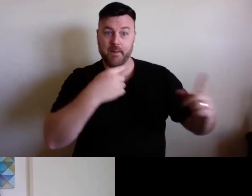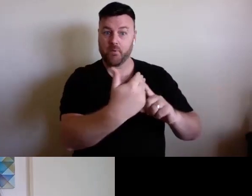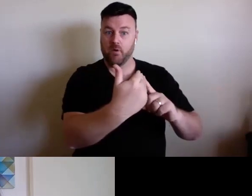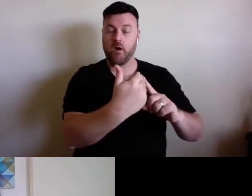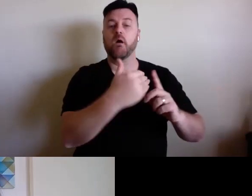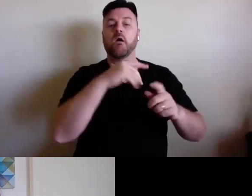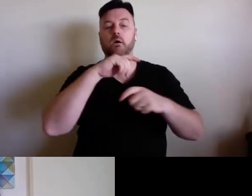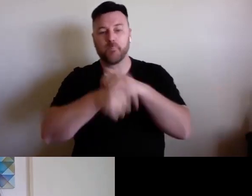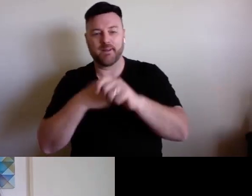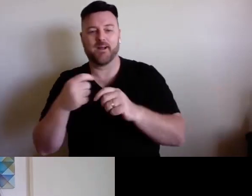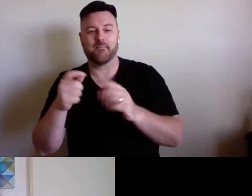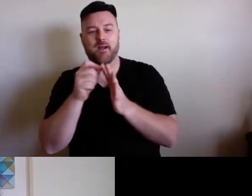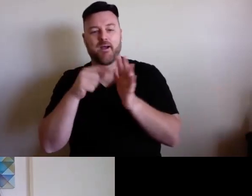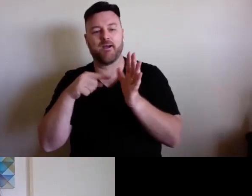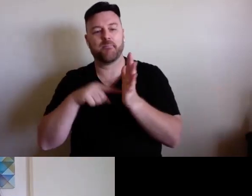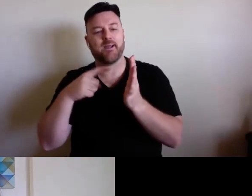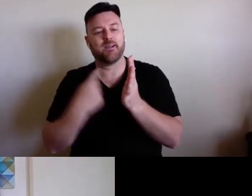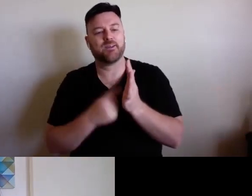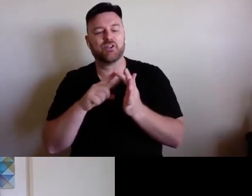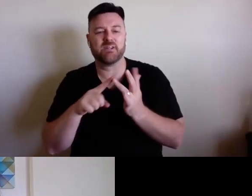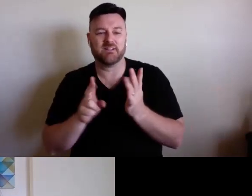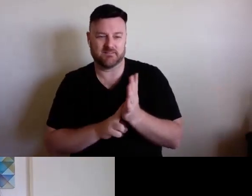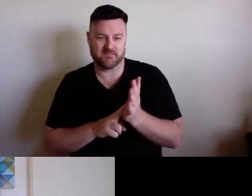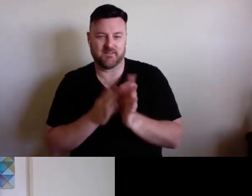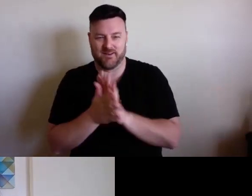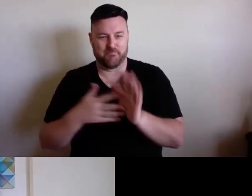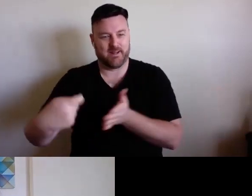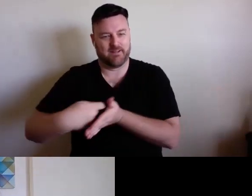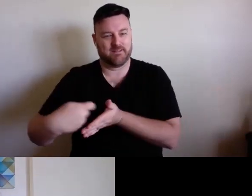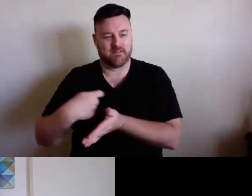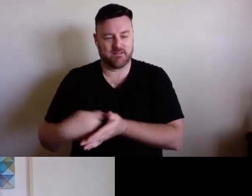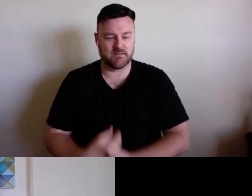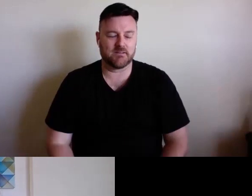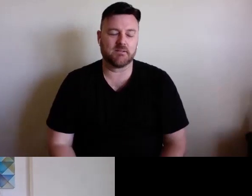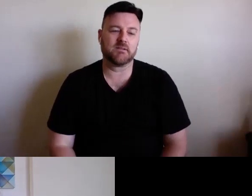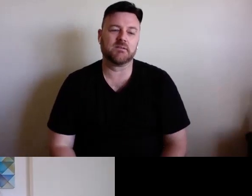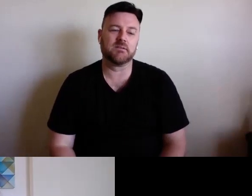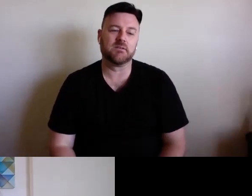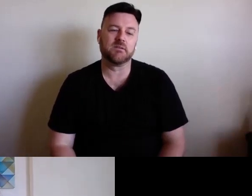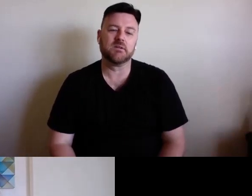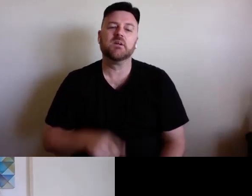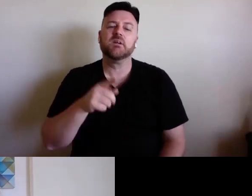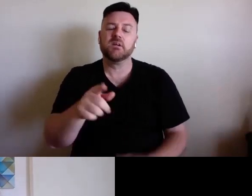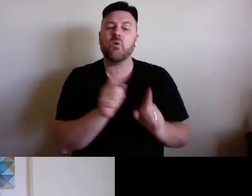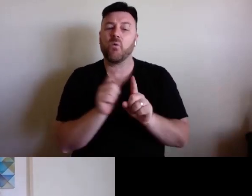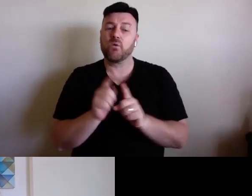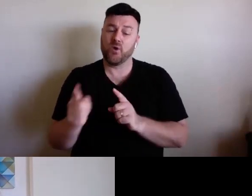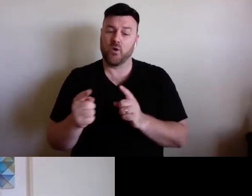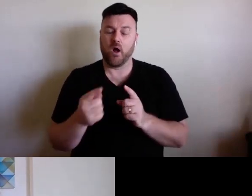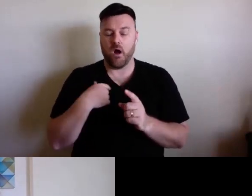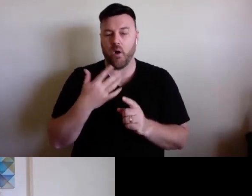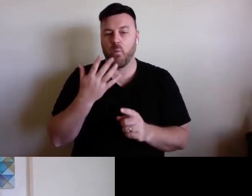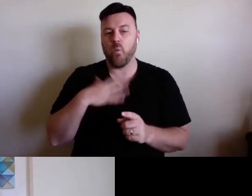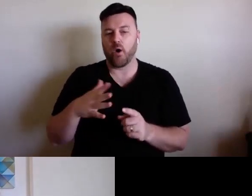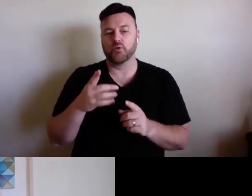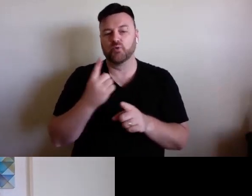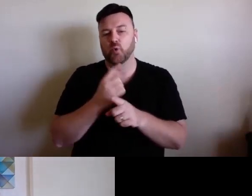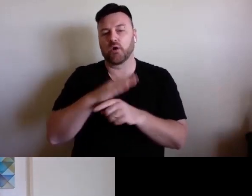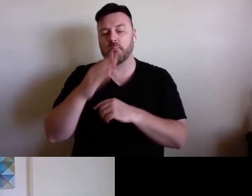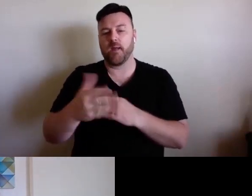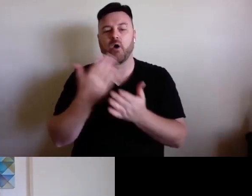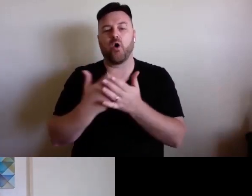going to talk a little bit about online learning later. So a lot of